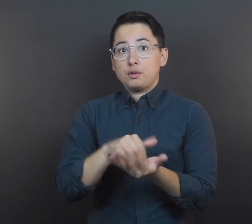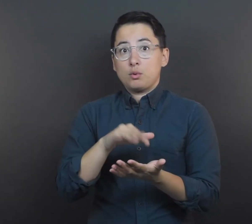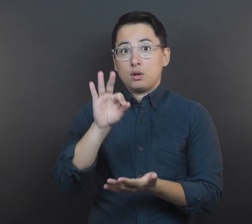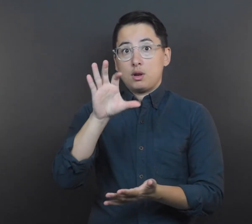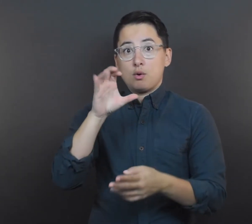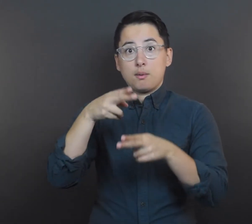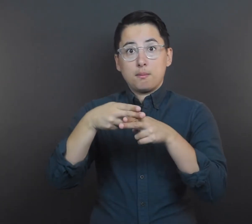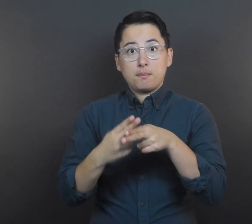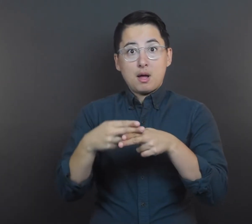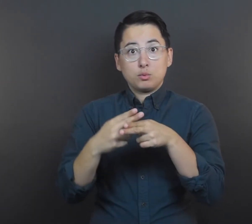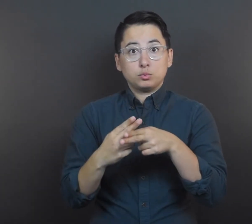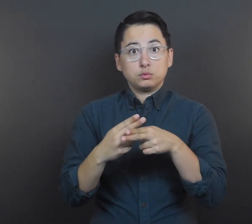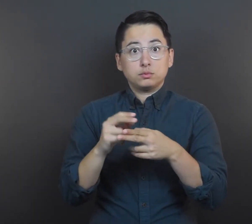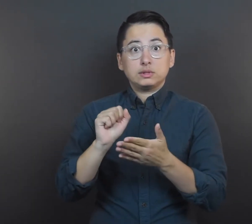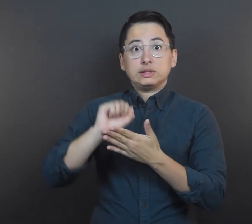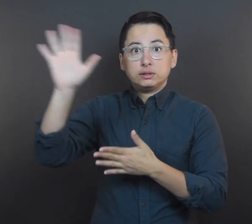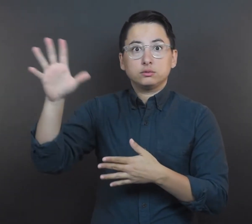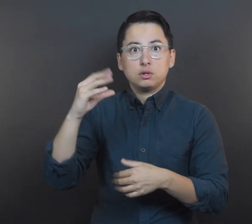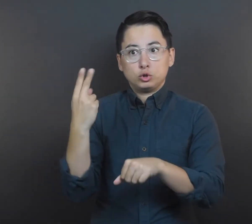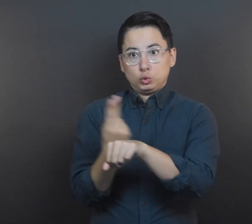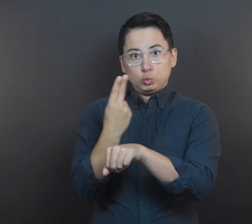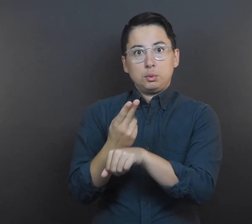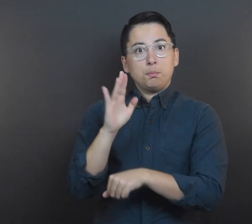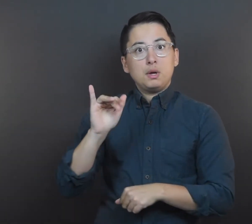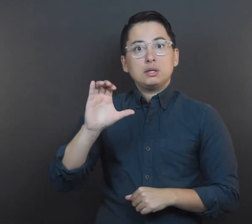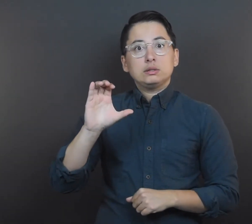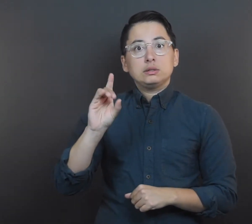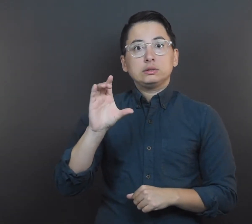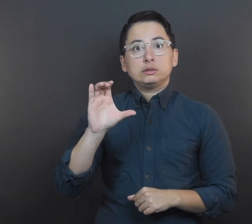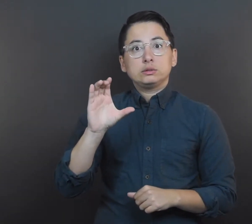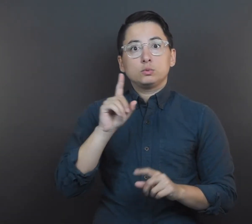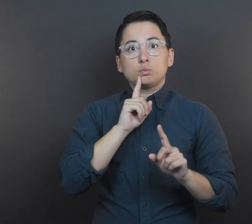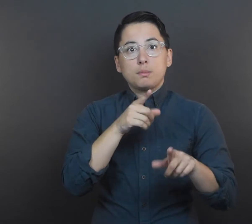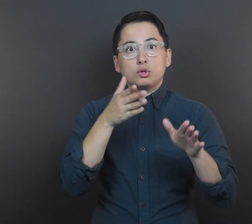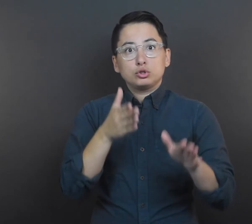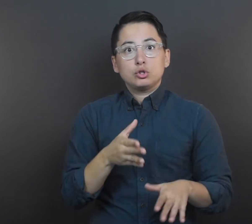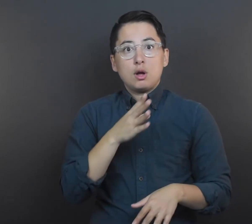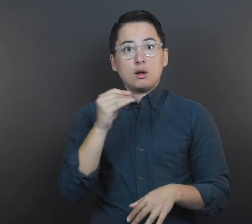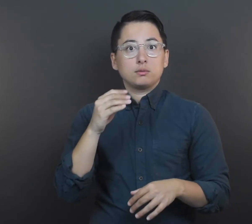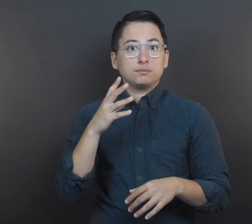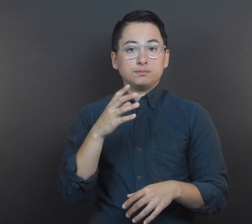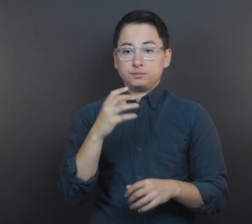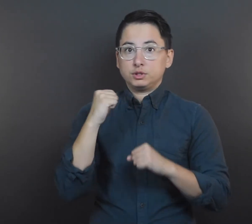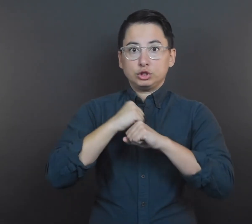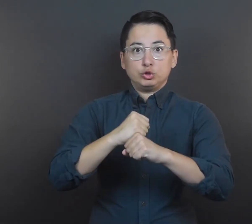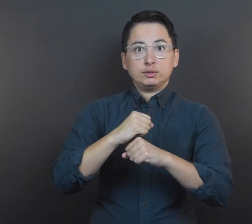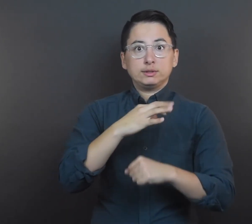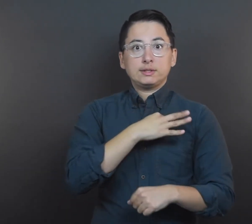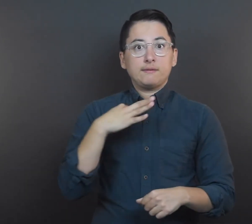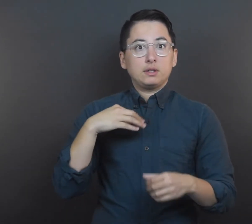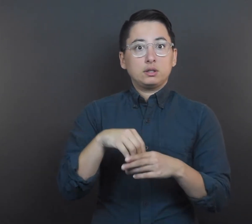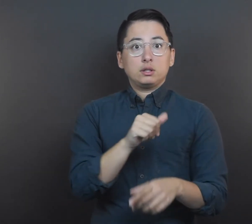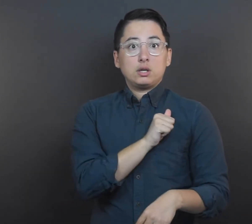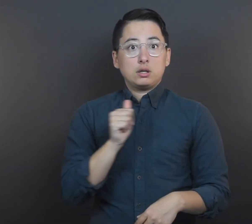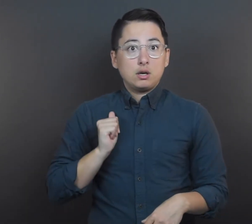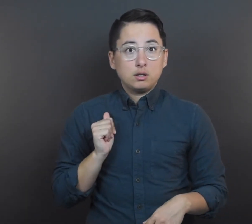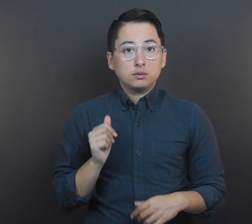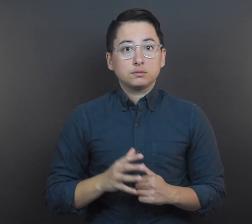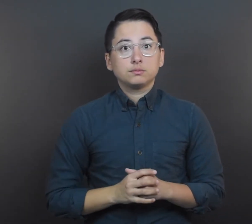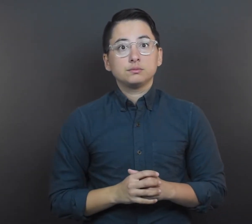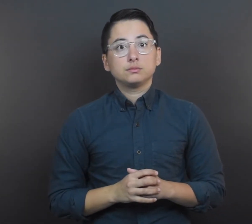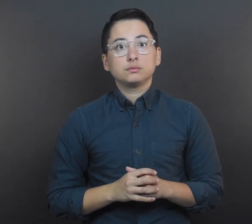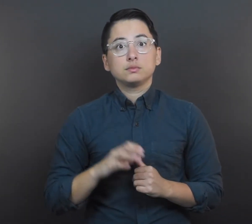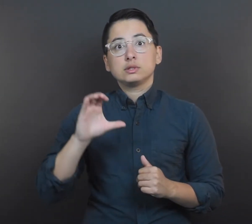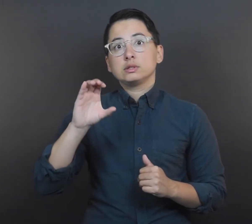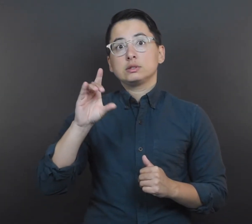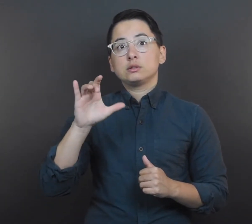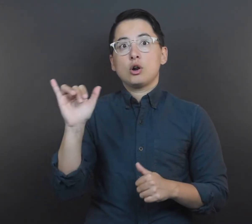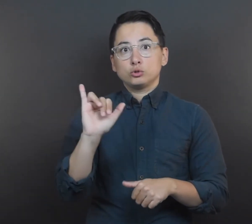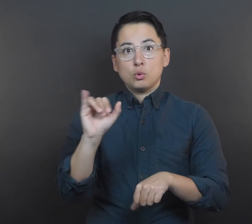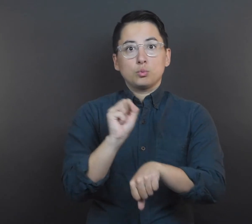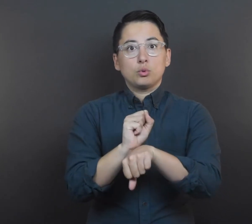Another 2,900 pounds were sent to be used by CDC responders and security staff in Atlanta.